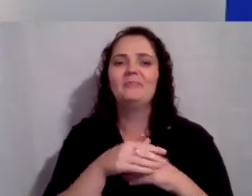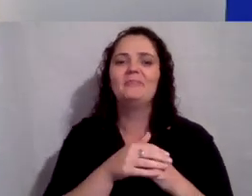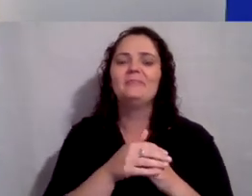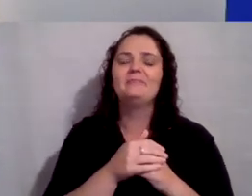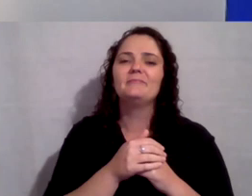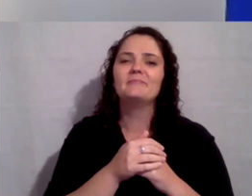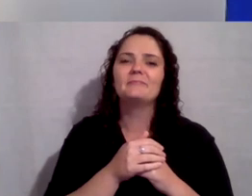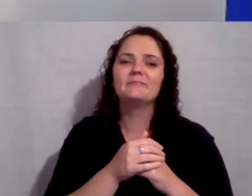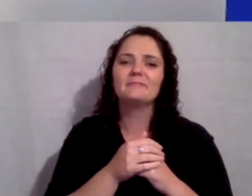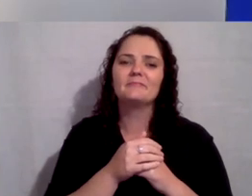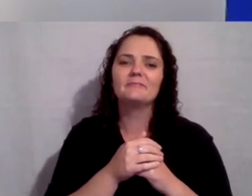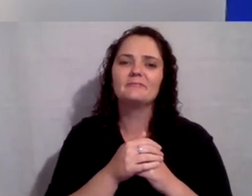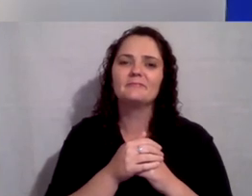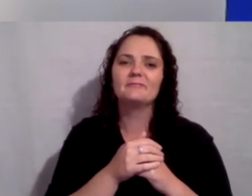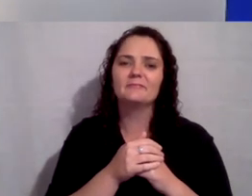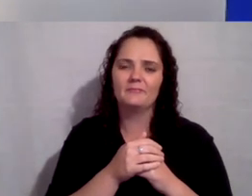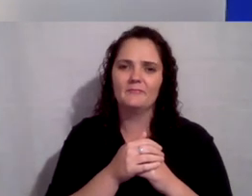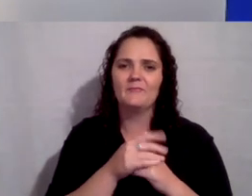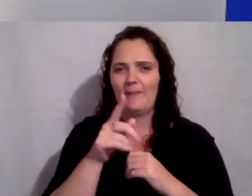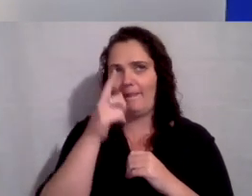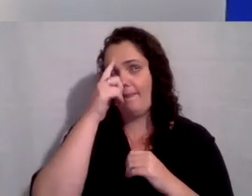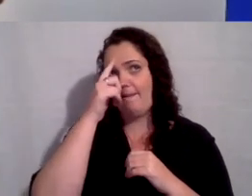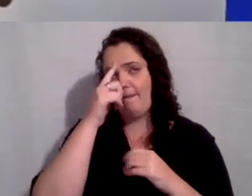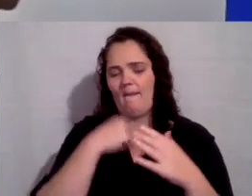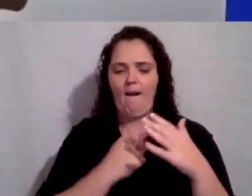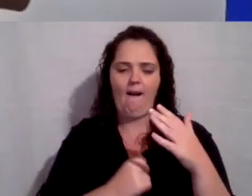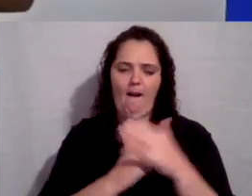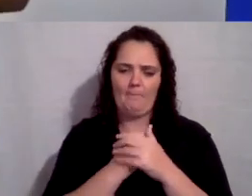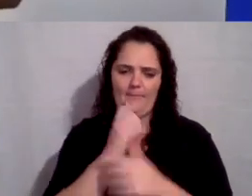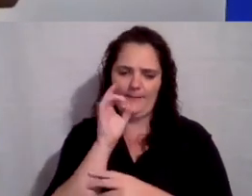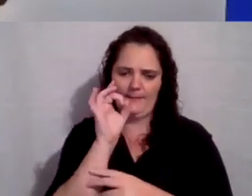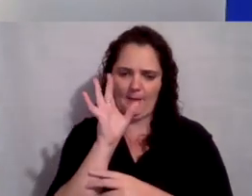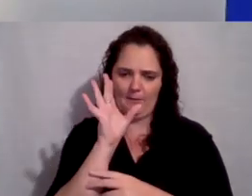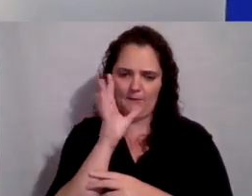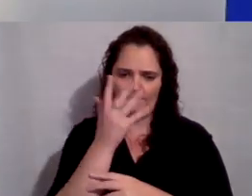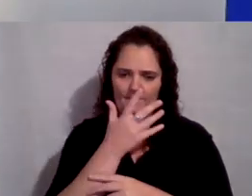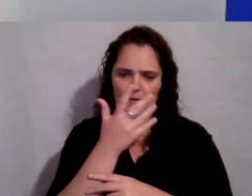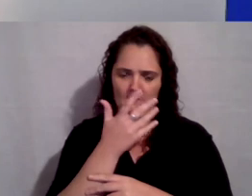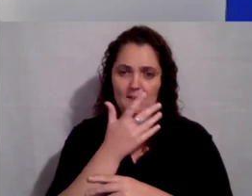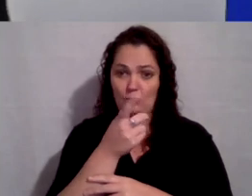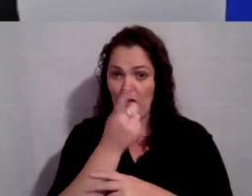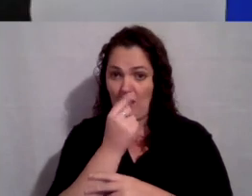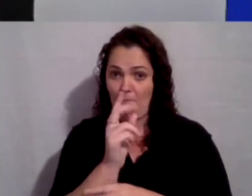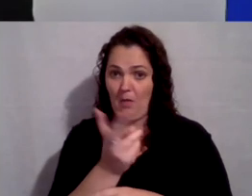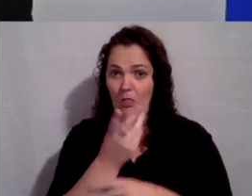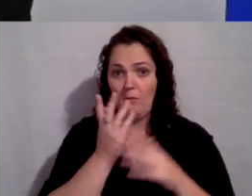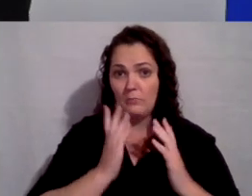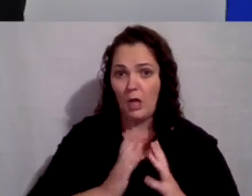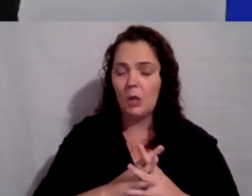Make sure that you think about what you can get accomplished in this 10 to 15 minutes, so if the two bodies are going to be too much for you to handle,